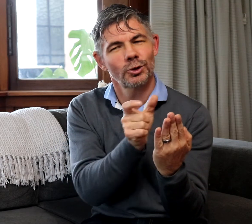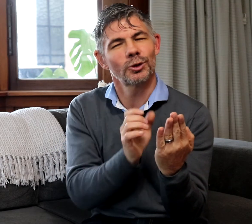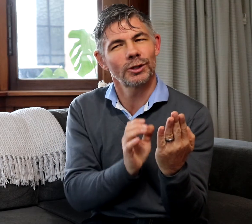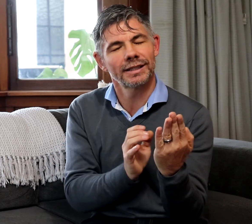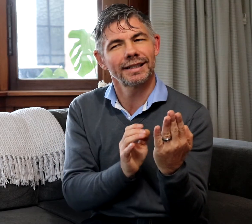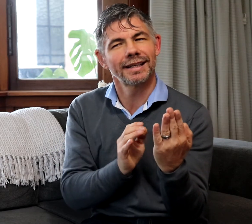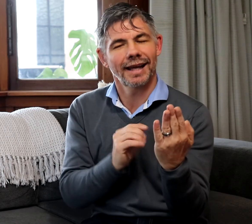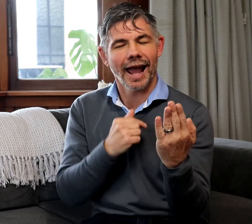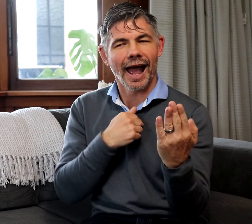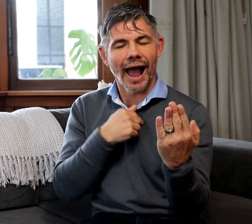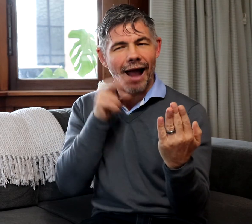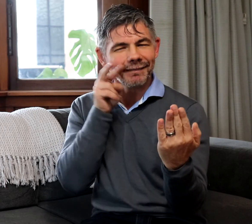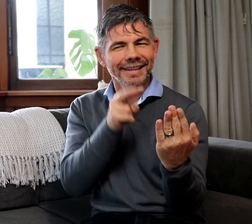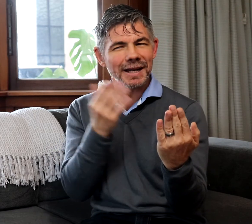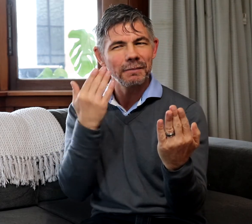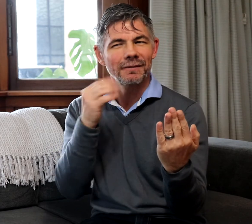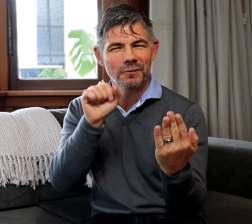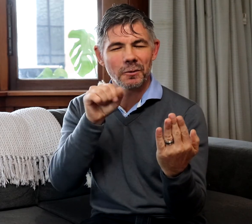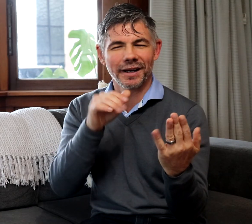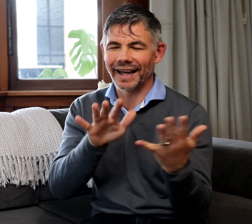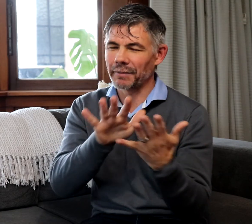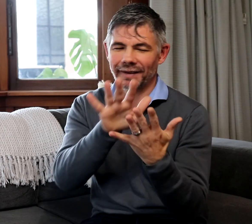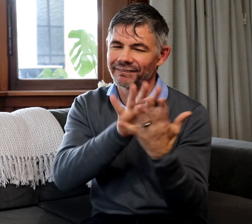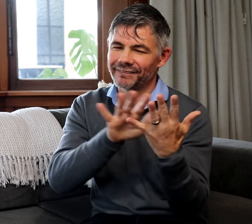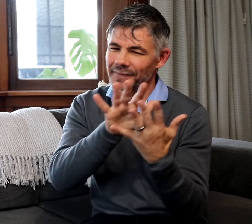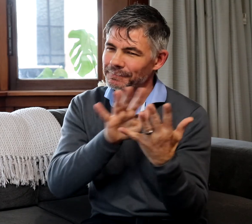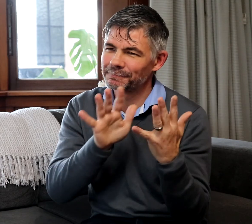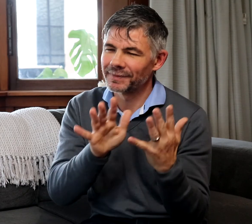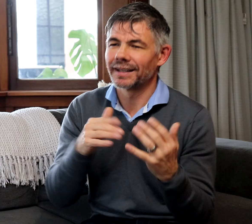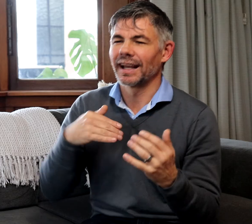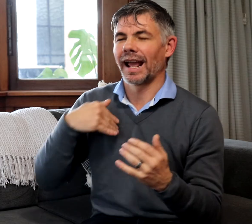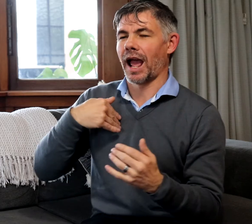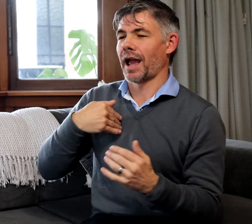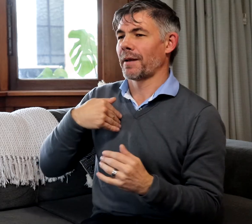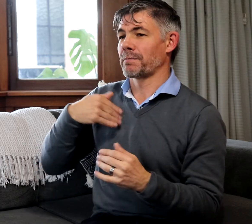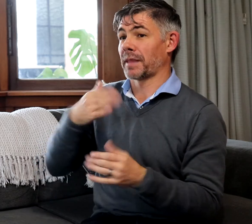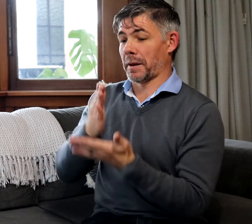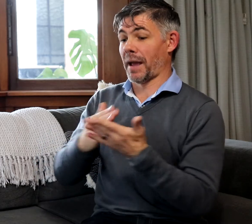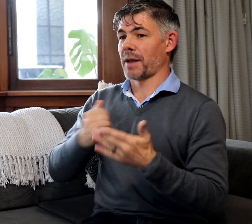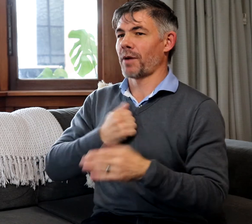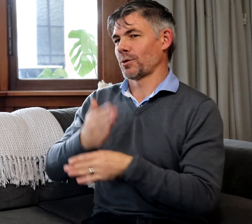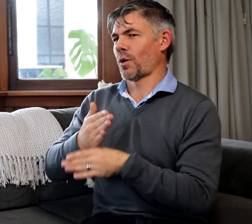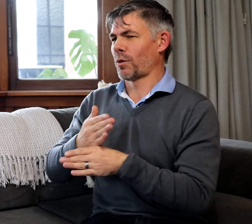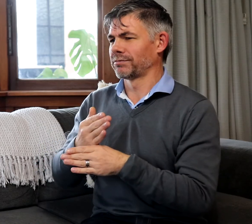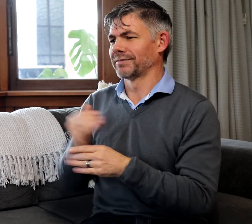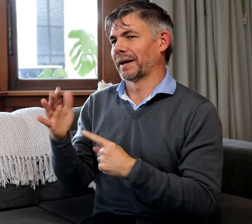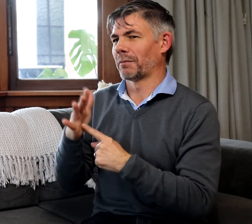And I've noticed some of those words when I'm reading them, I go, I've seen that word before, but I'm not sure the meaning of that